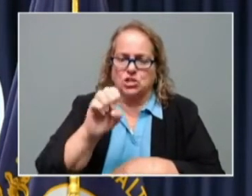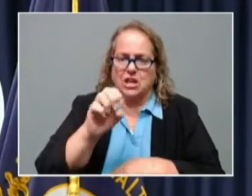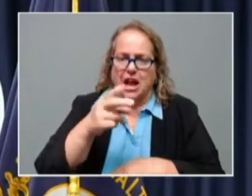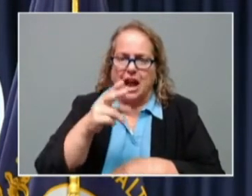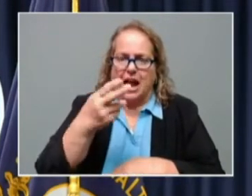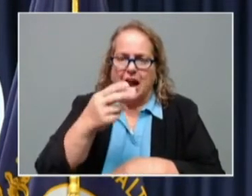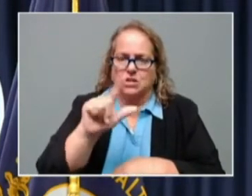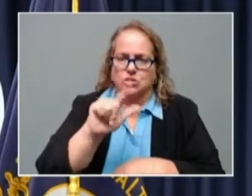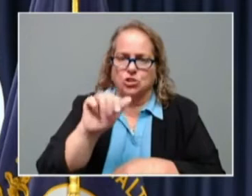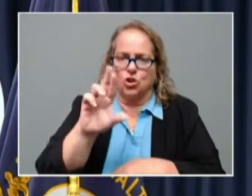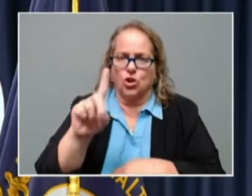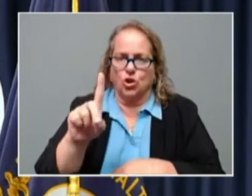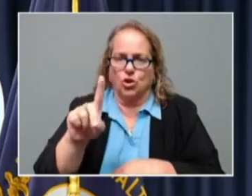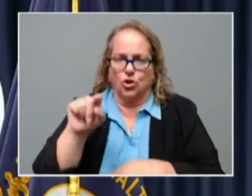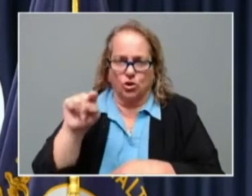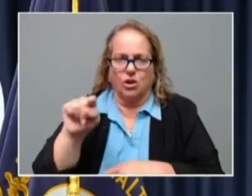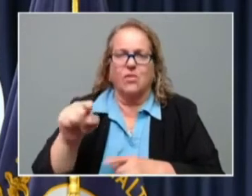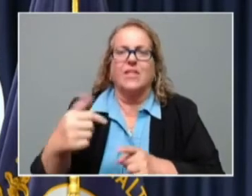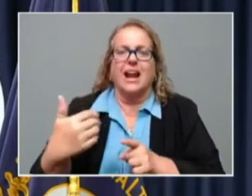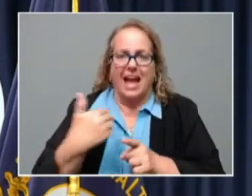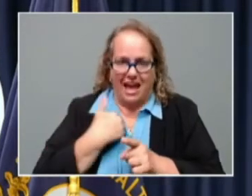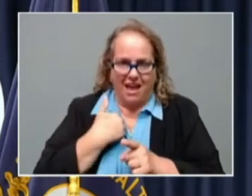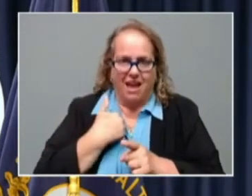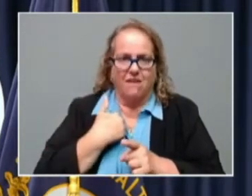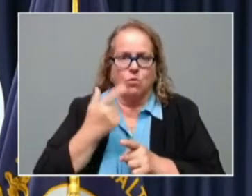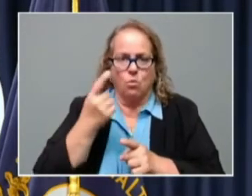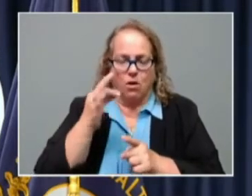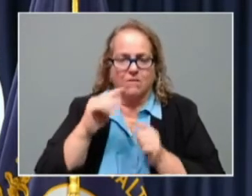I'd have to go back and compare the monoclonal teams. I don't think that